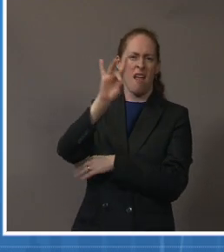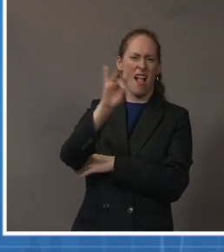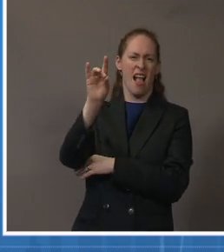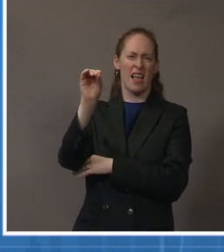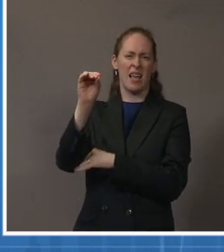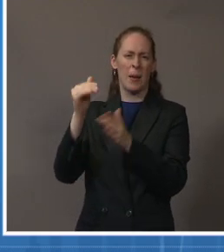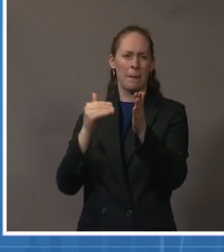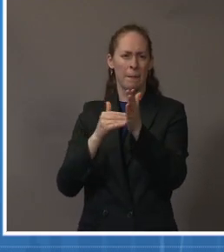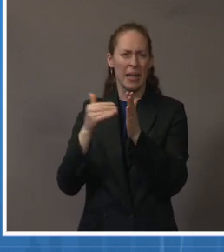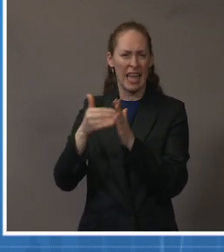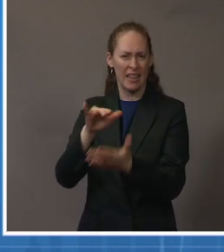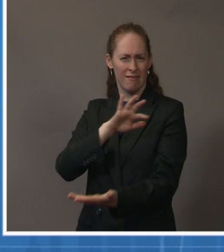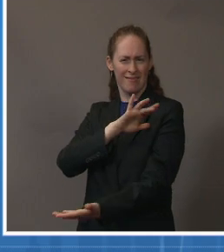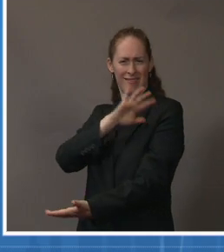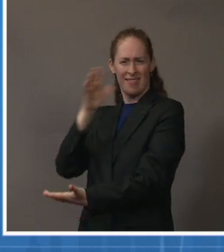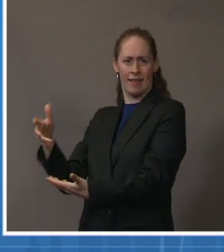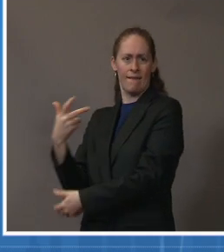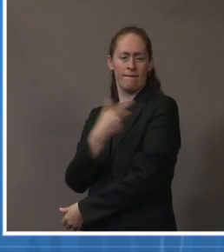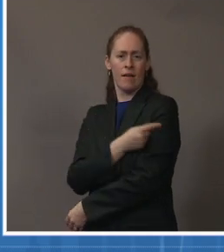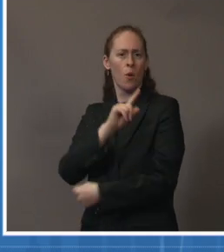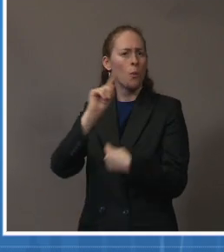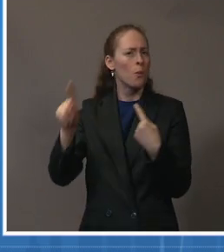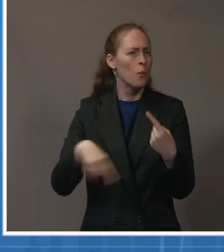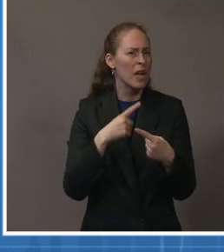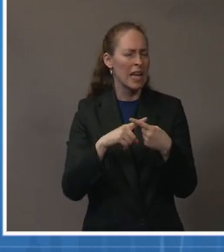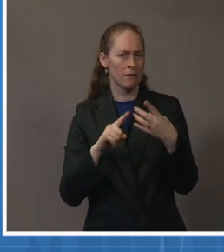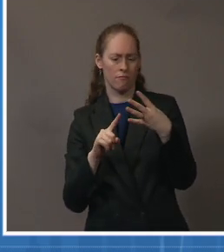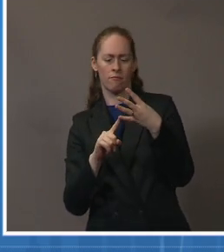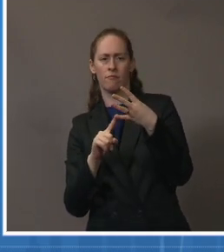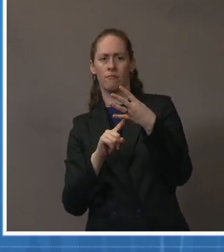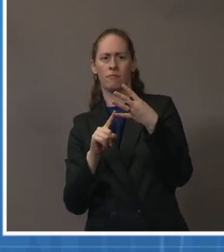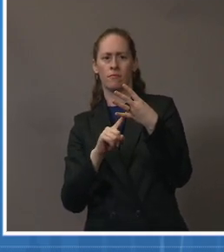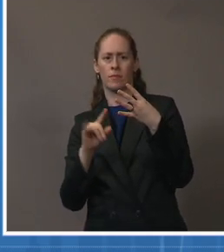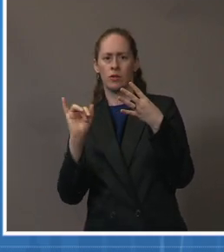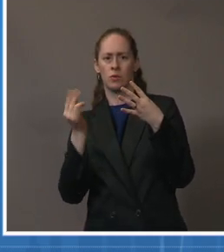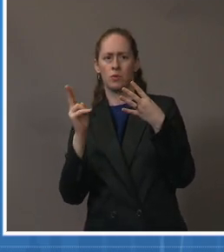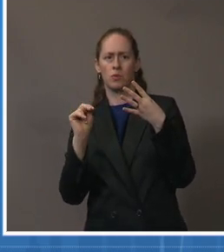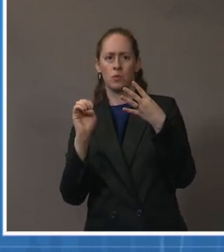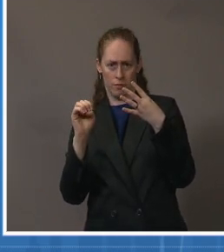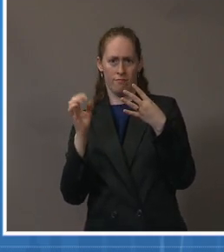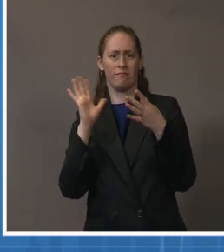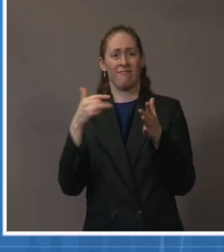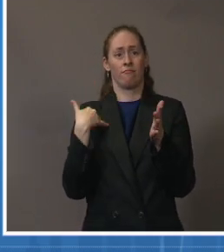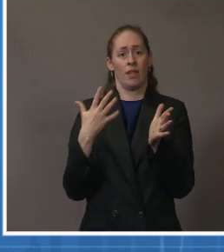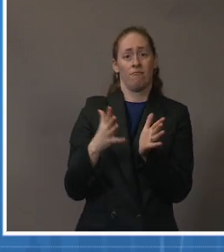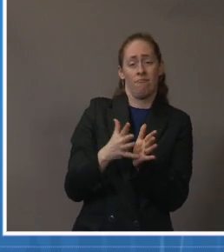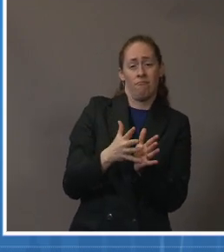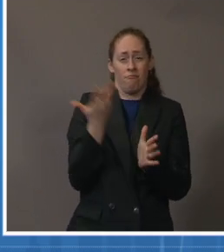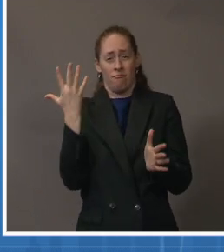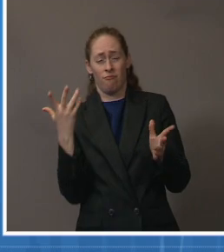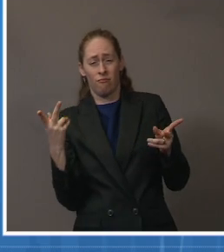This is five times the number of doses any other country has committed to sharing. And these 80 million doses